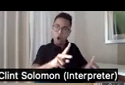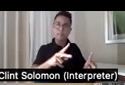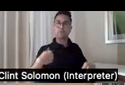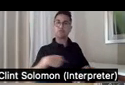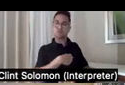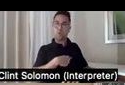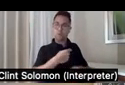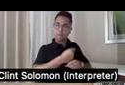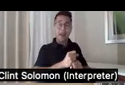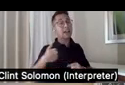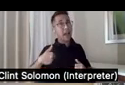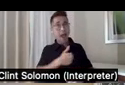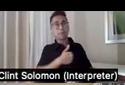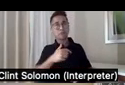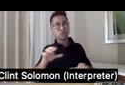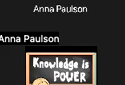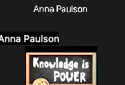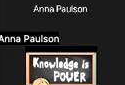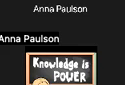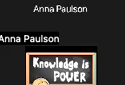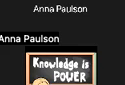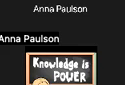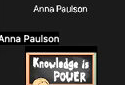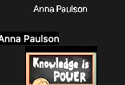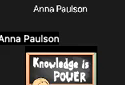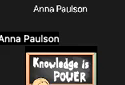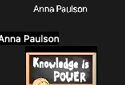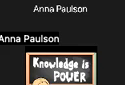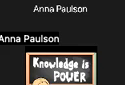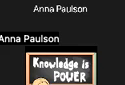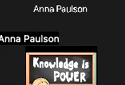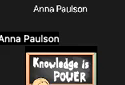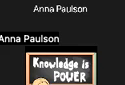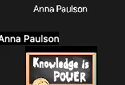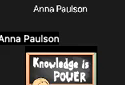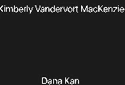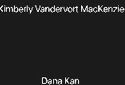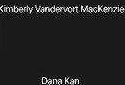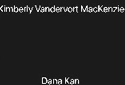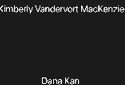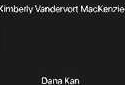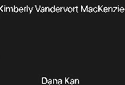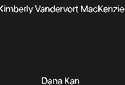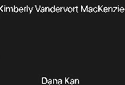lot of writing this summer and it's always good to remind ourselves no matter how experienced